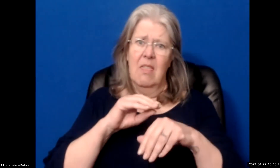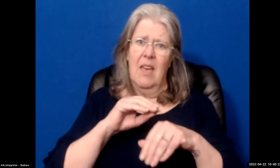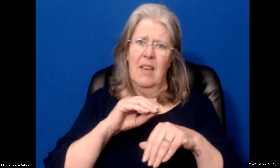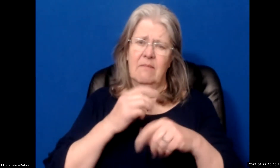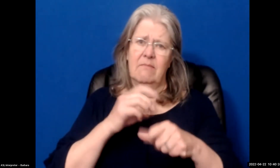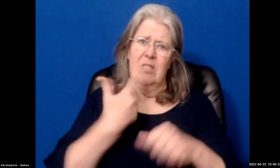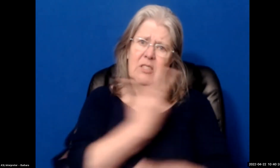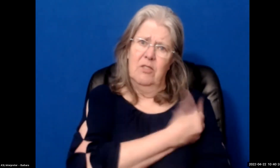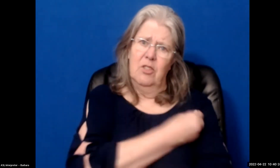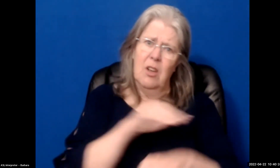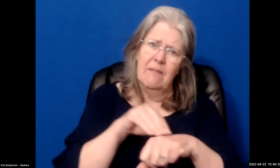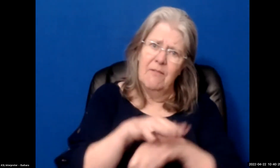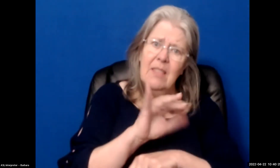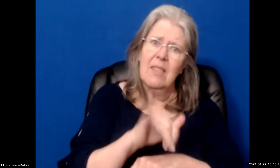immune suppressants.